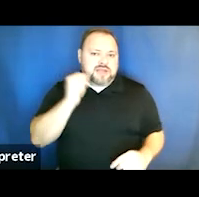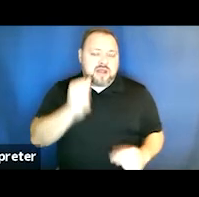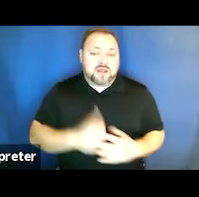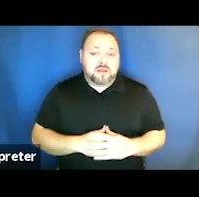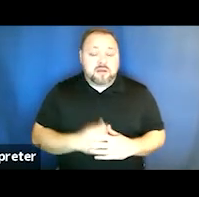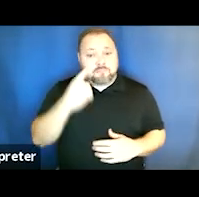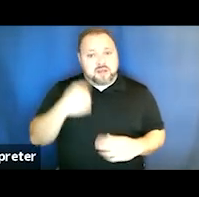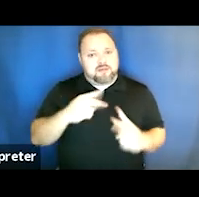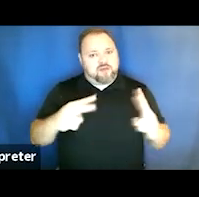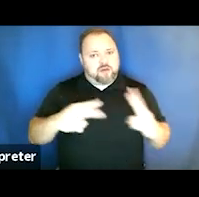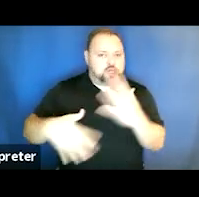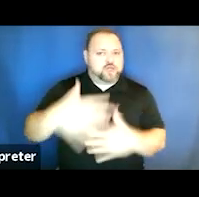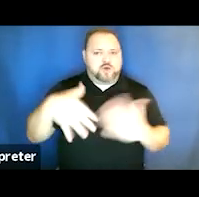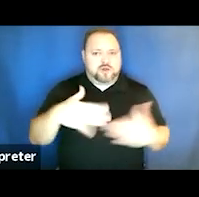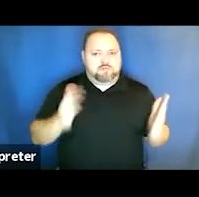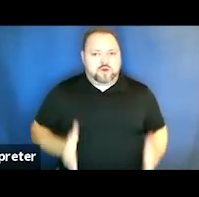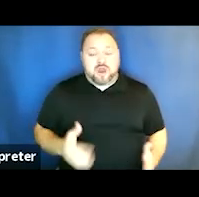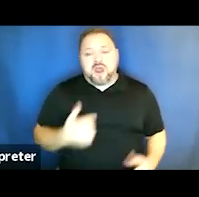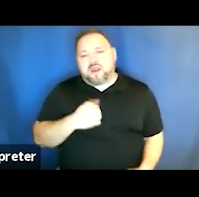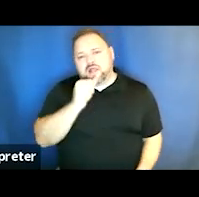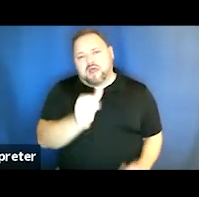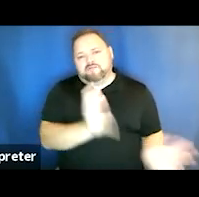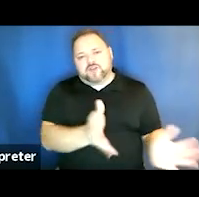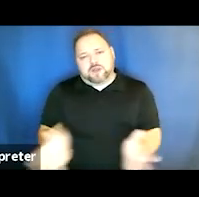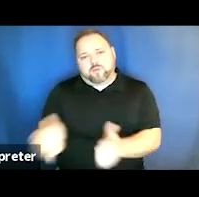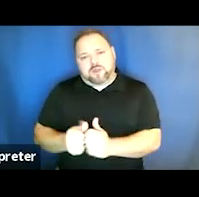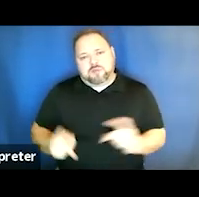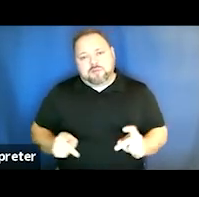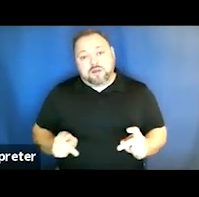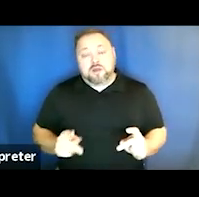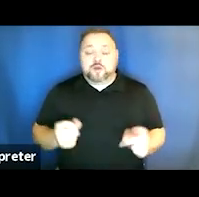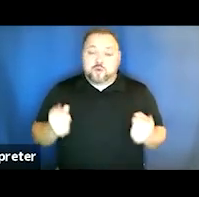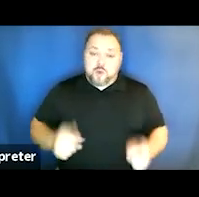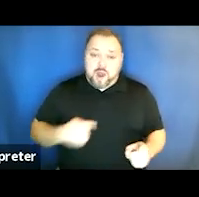a very sociable person and I love talking to people. So when I became hearing impaired,